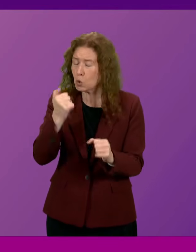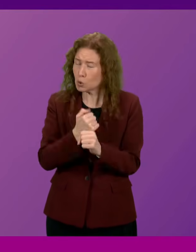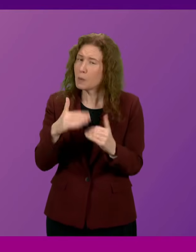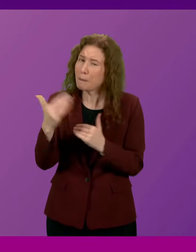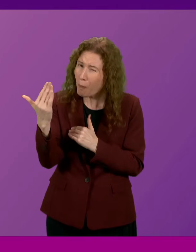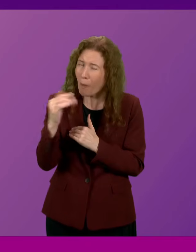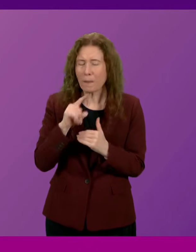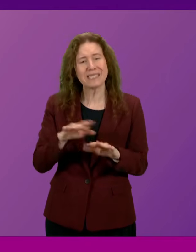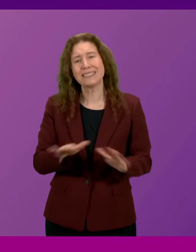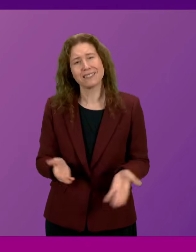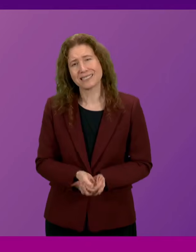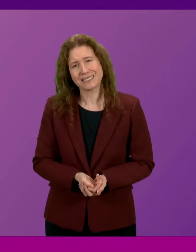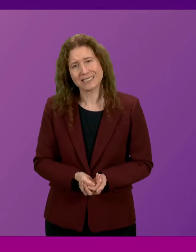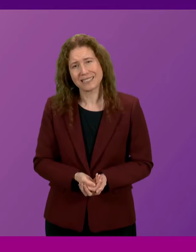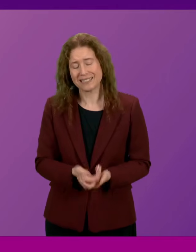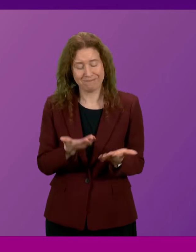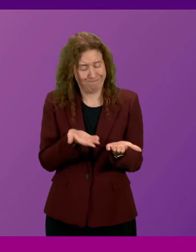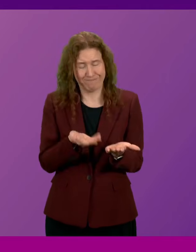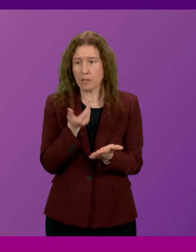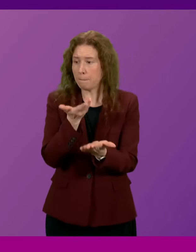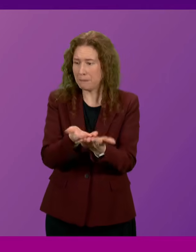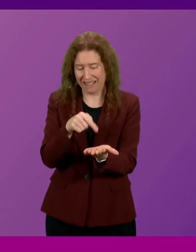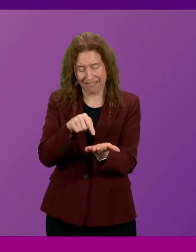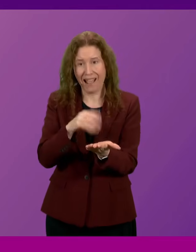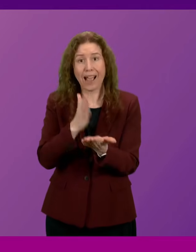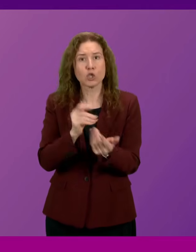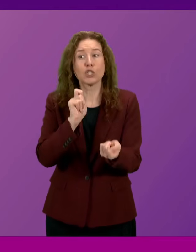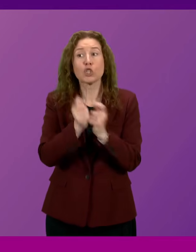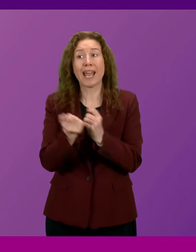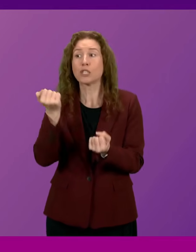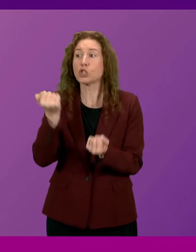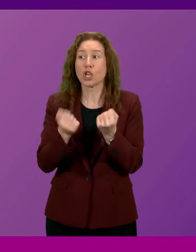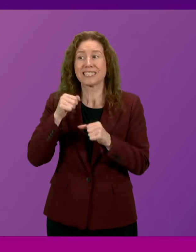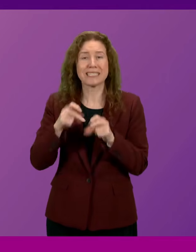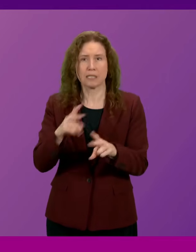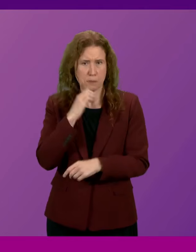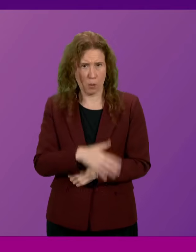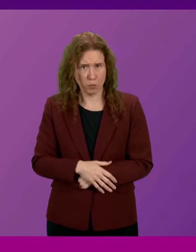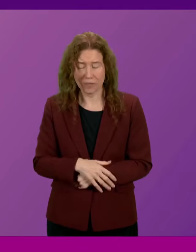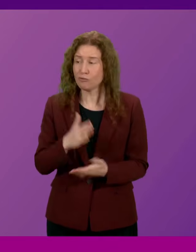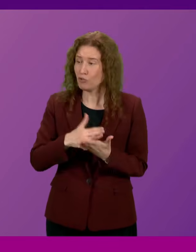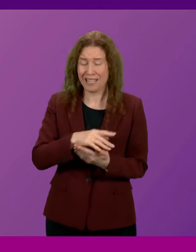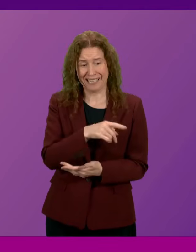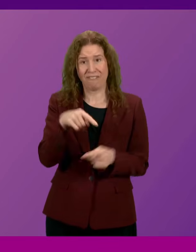but it will not meaningfully change the justice system. It is a letdown for victims.